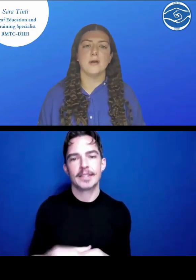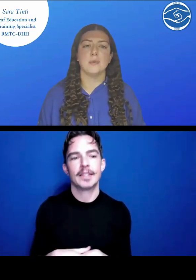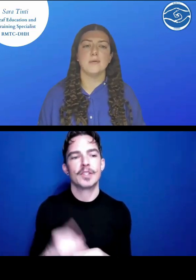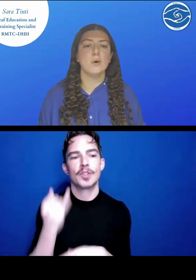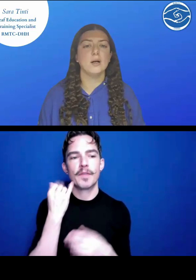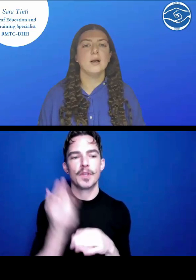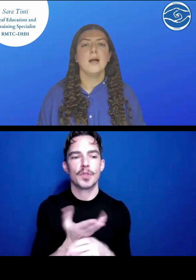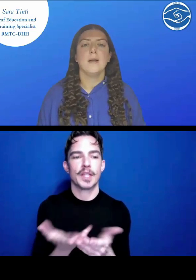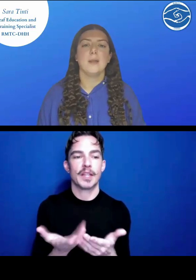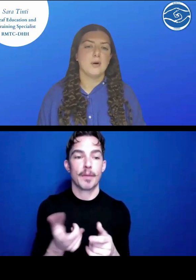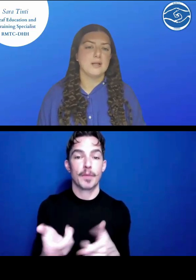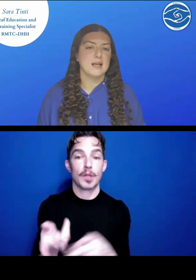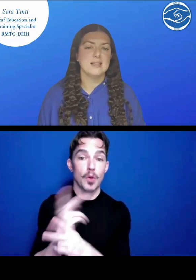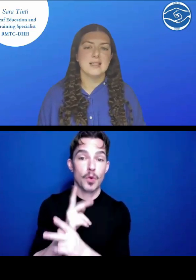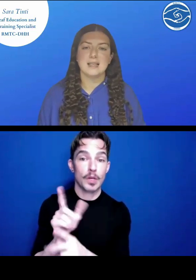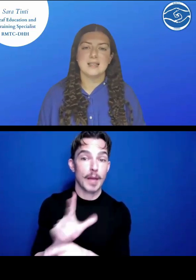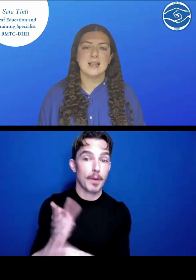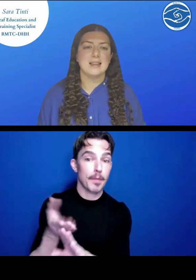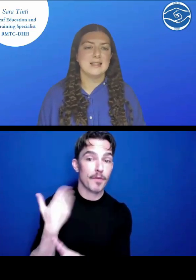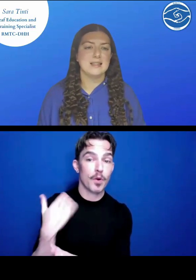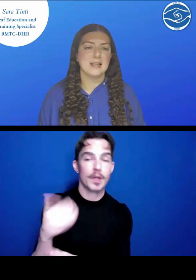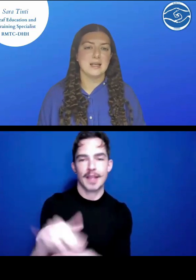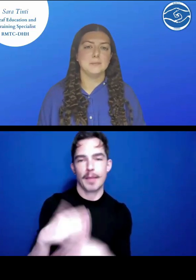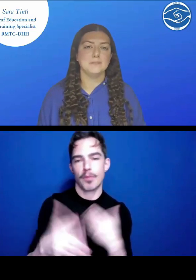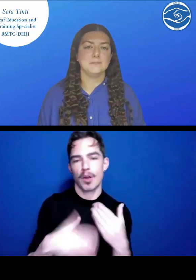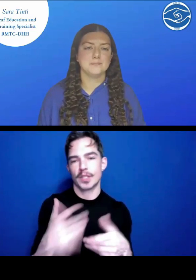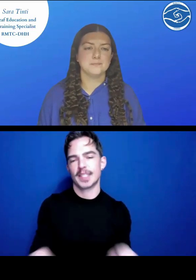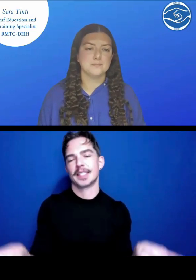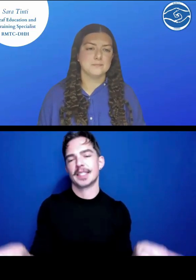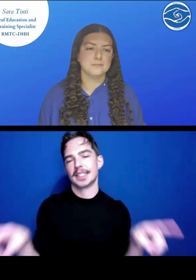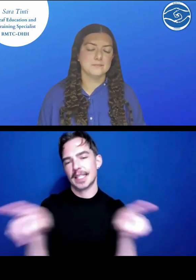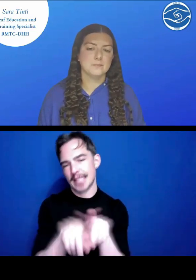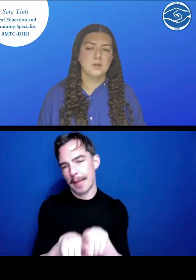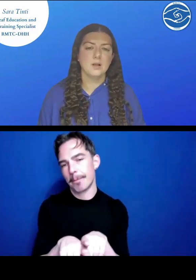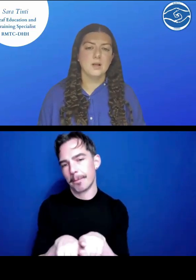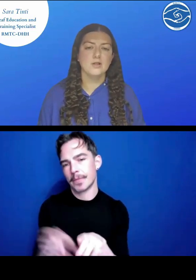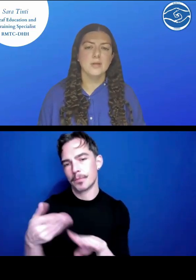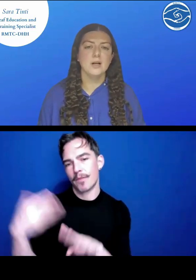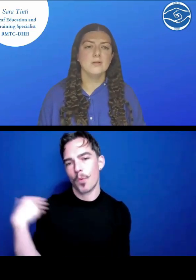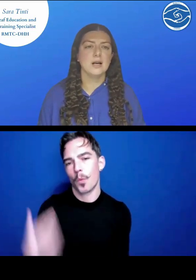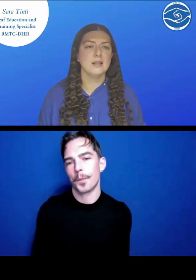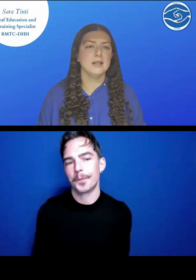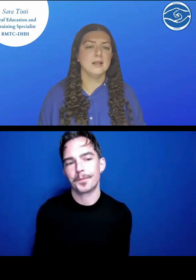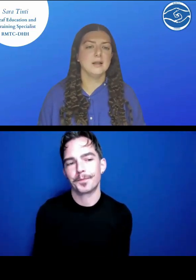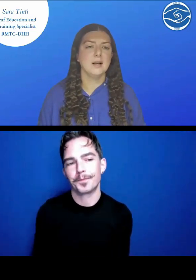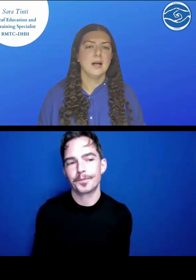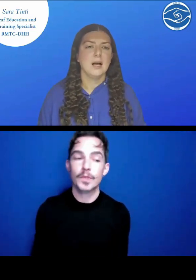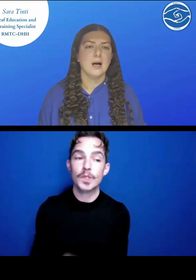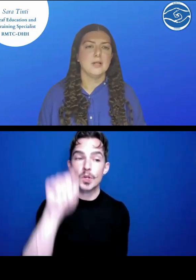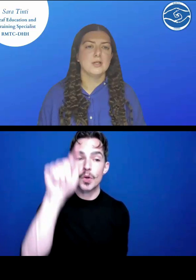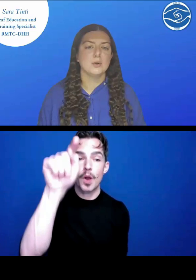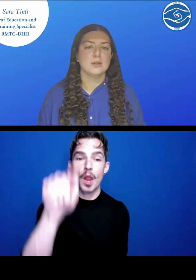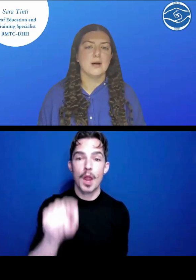library before, the process is the same. So, I'm going to go down here. I'm going to scroll